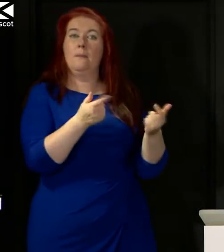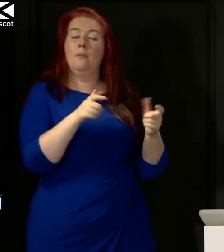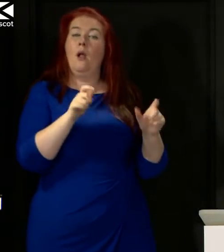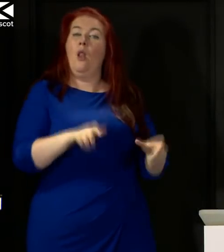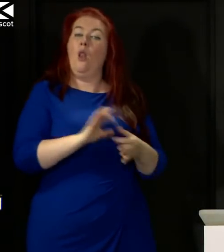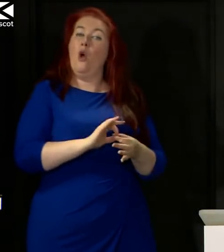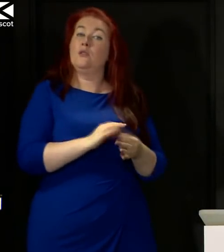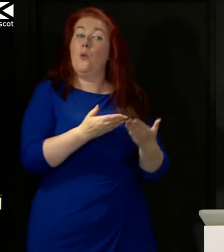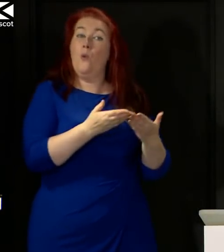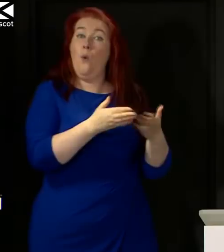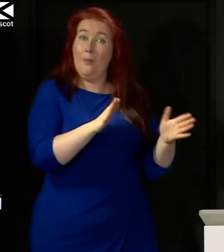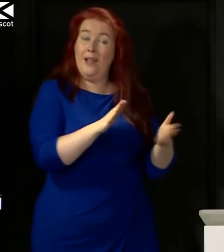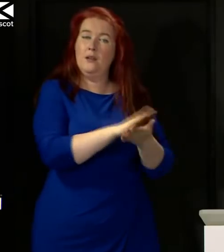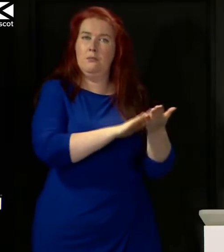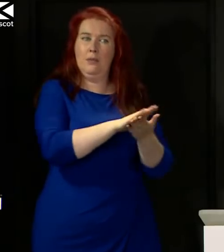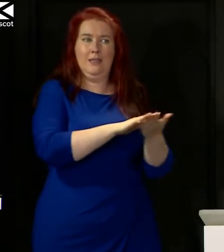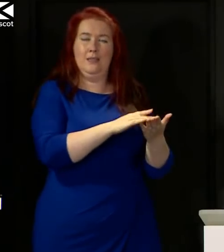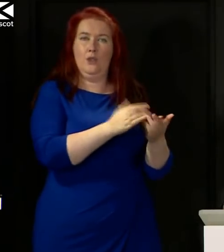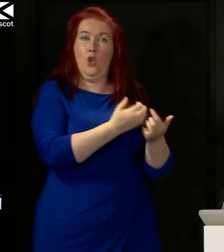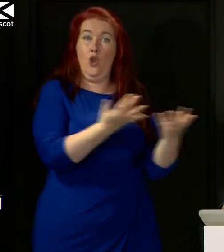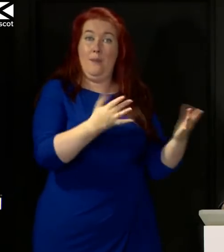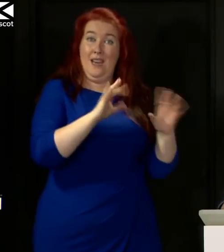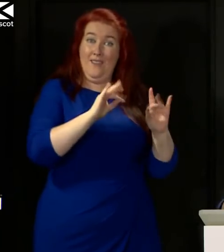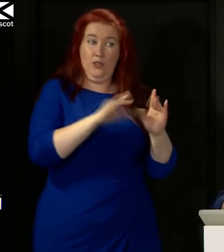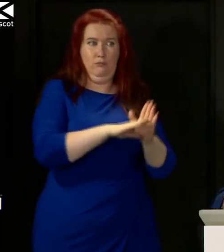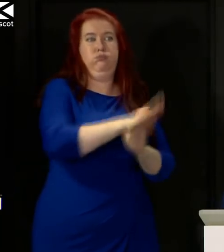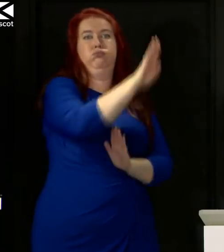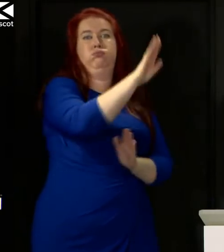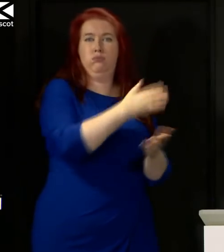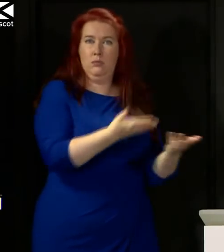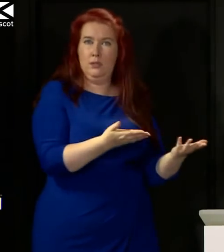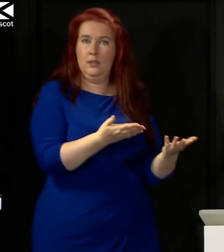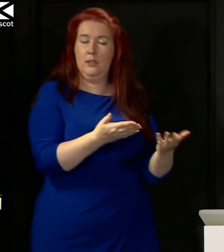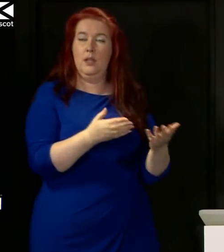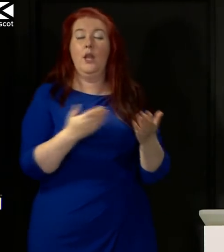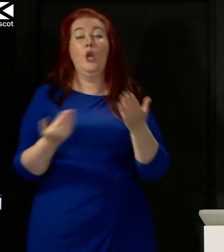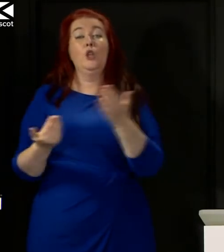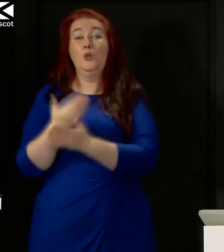started to be lifted. Even in New Zealand, albeit from people coming into the country